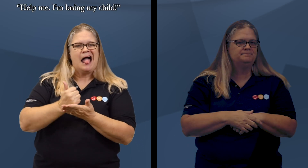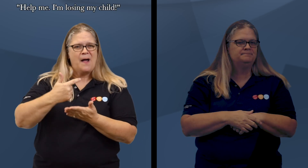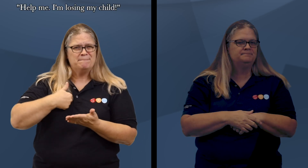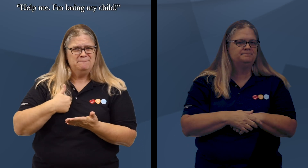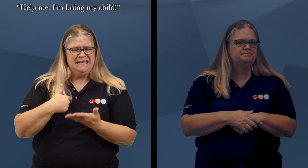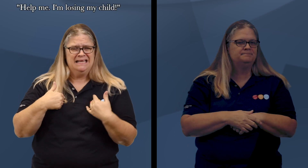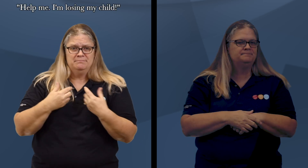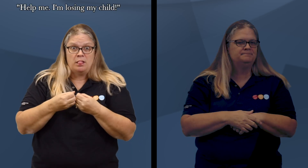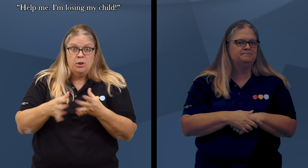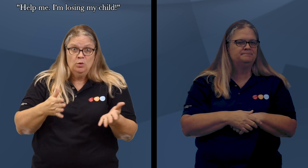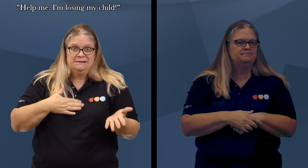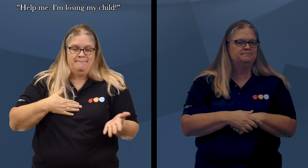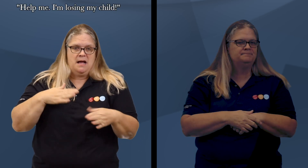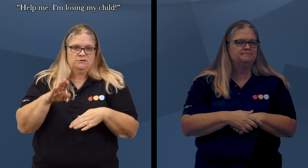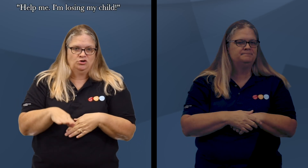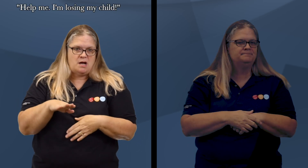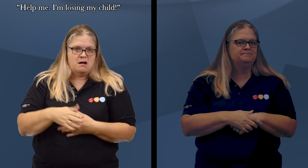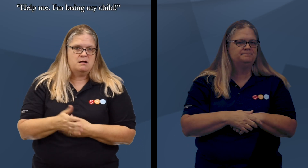"Help me! I'm losing my child."